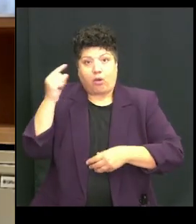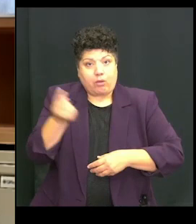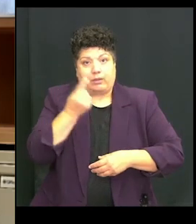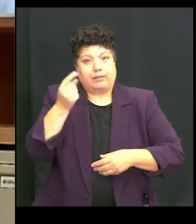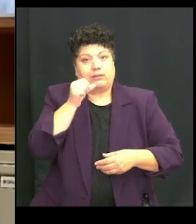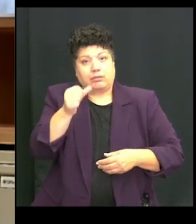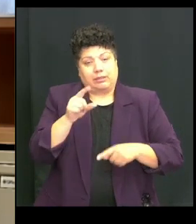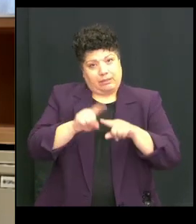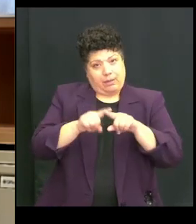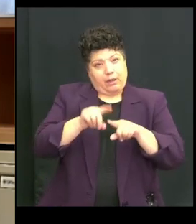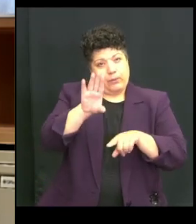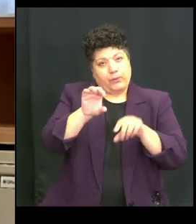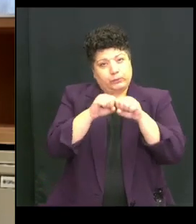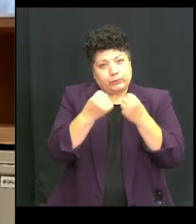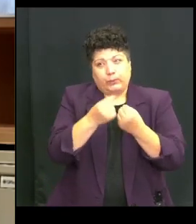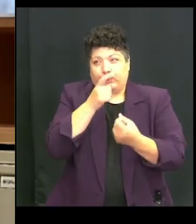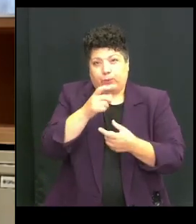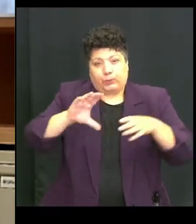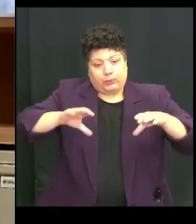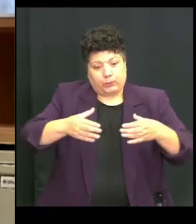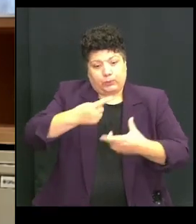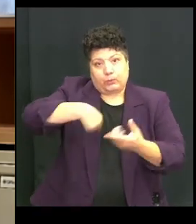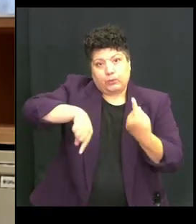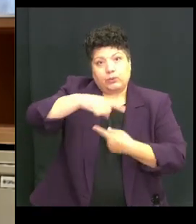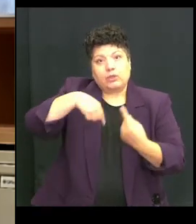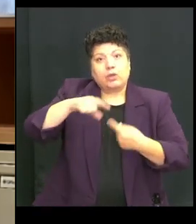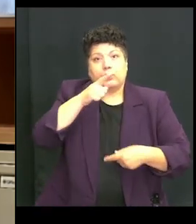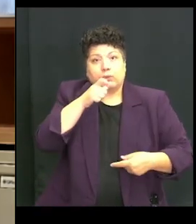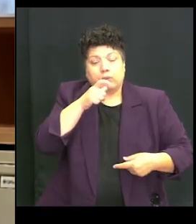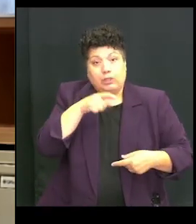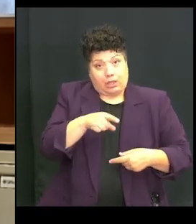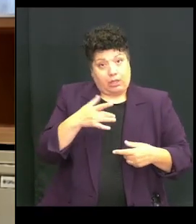These people aren't that polarized. They might not strongly identify with the party.